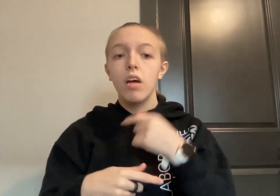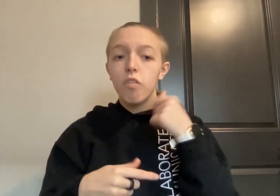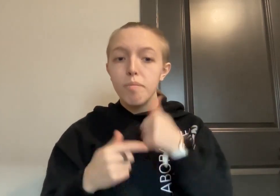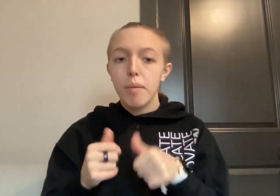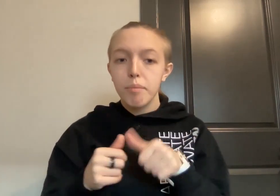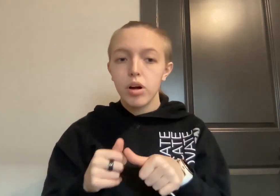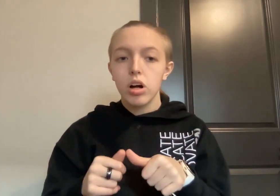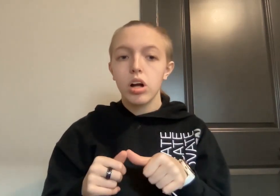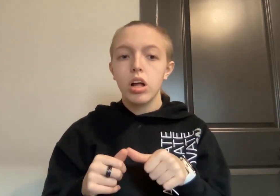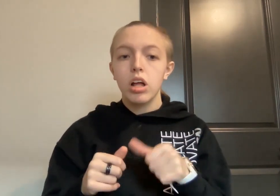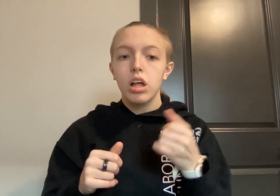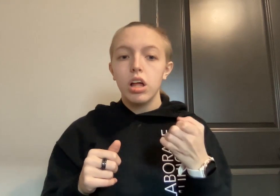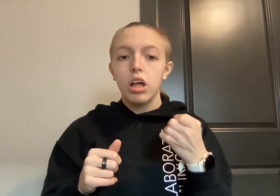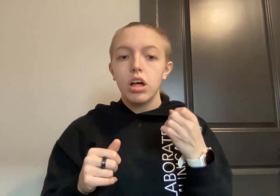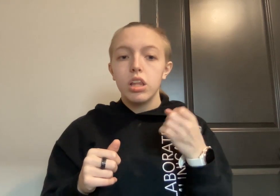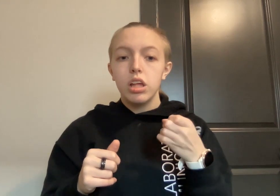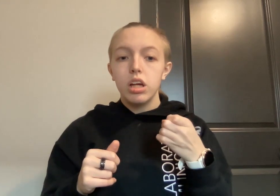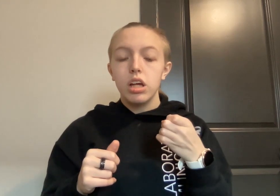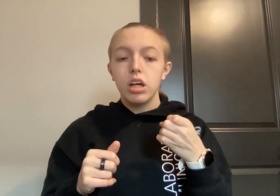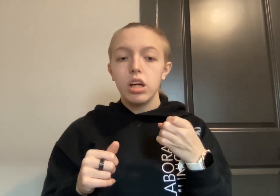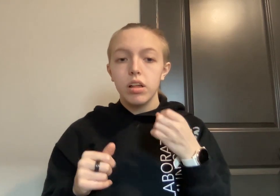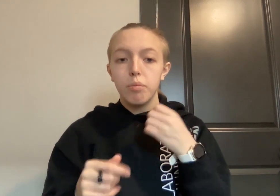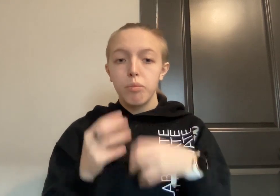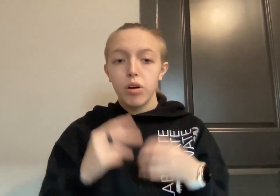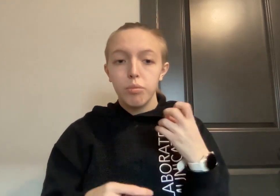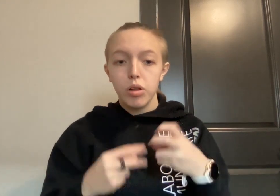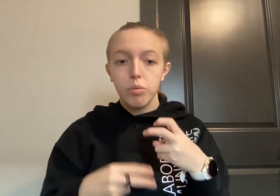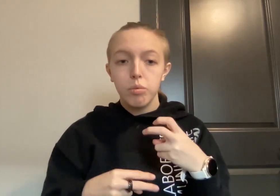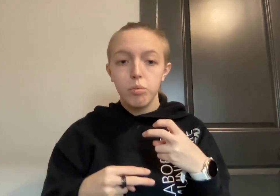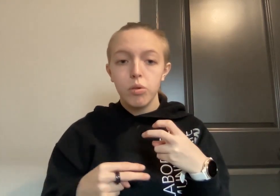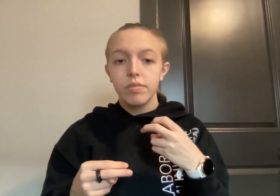remember the problems